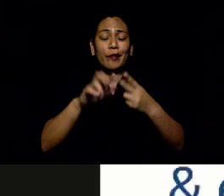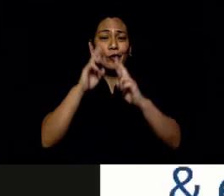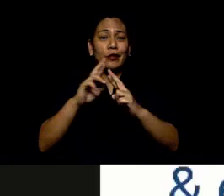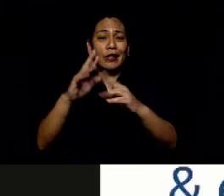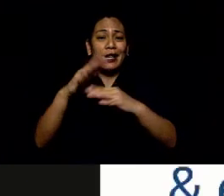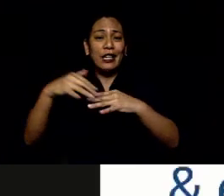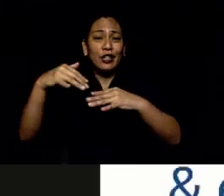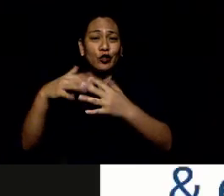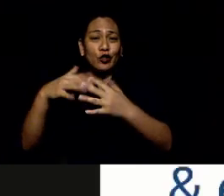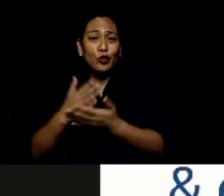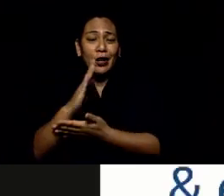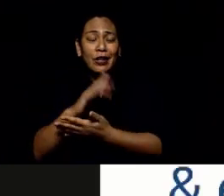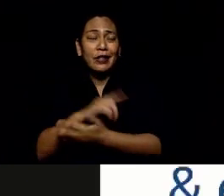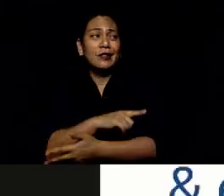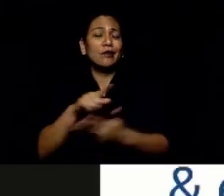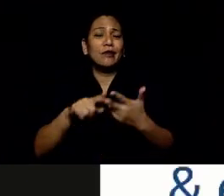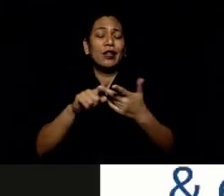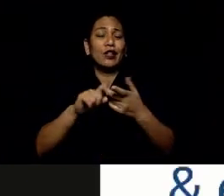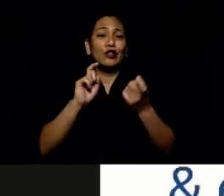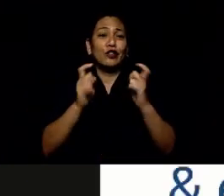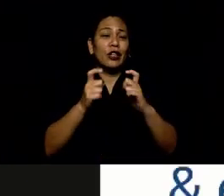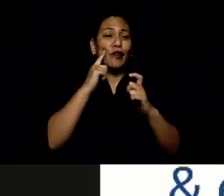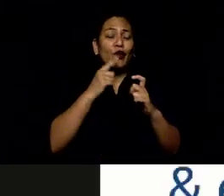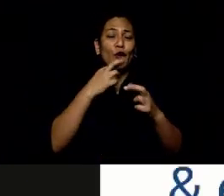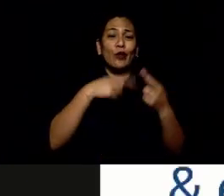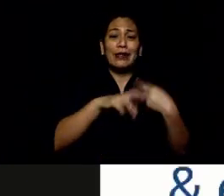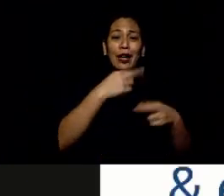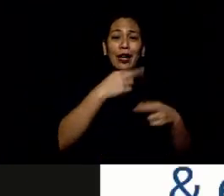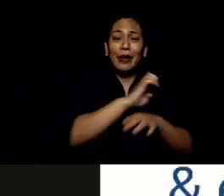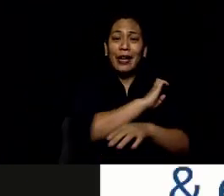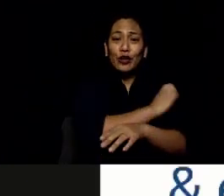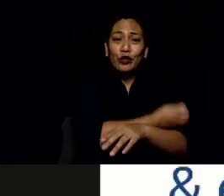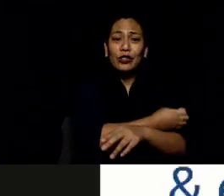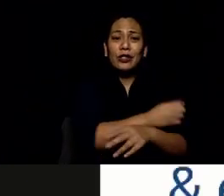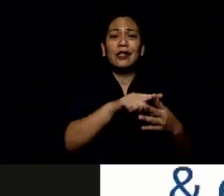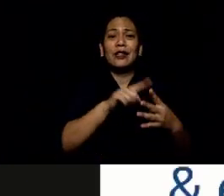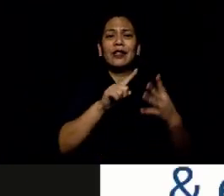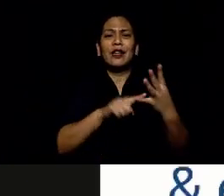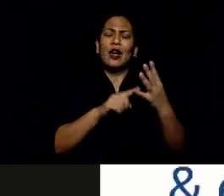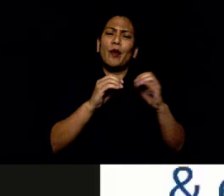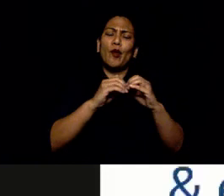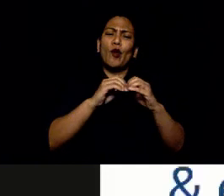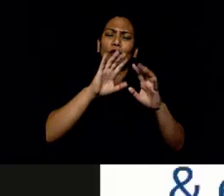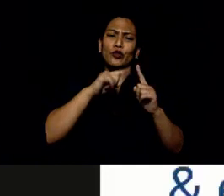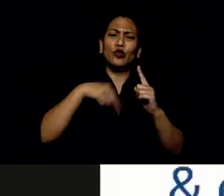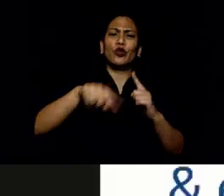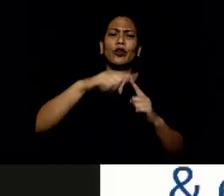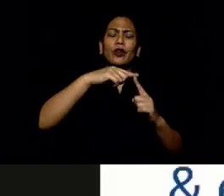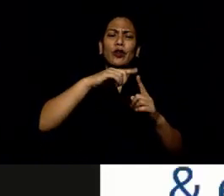uh, shifting to renewable energy, taking a circular economy approach. And so on.